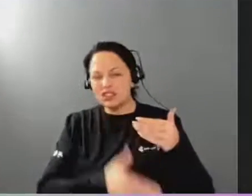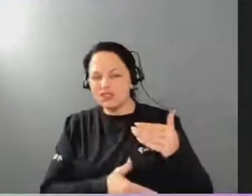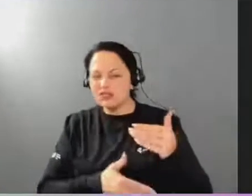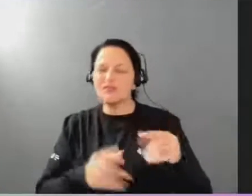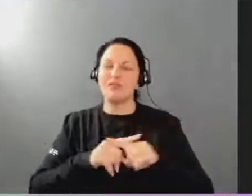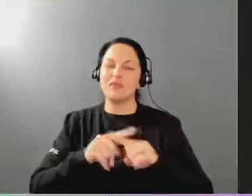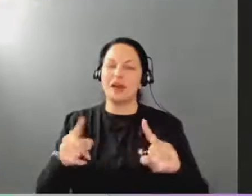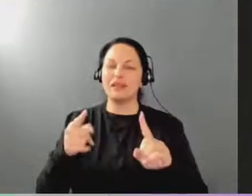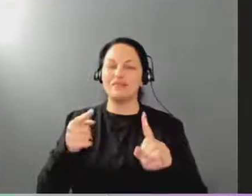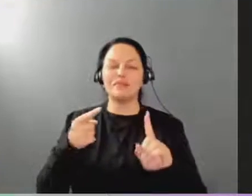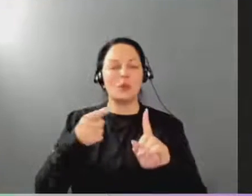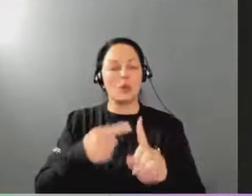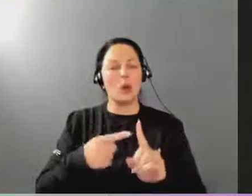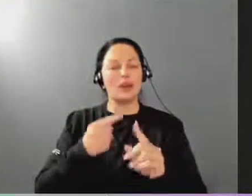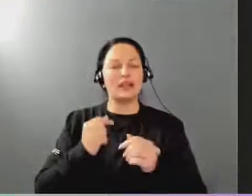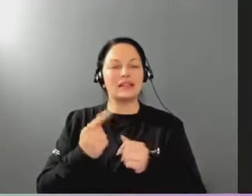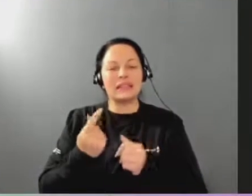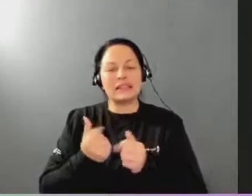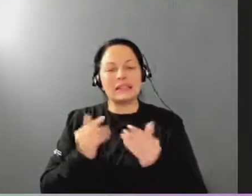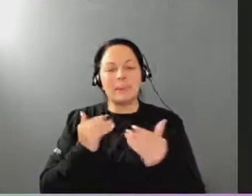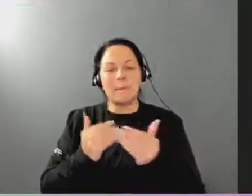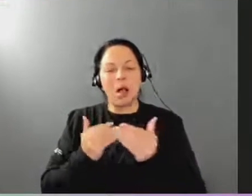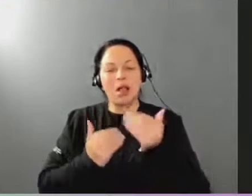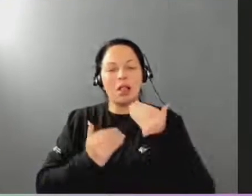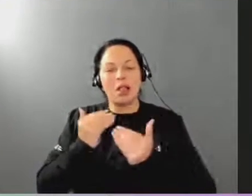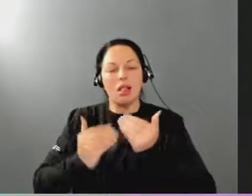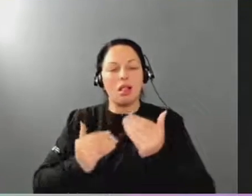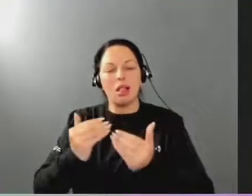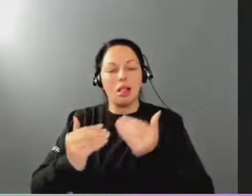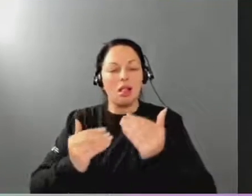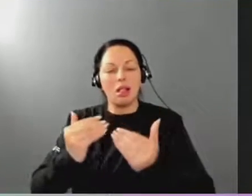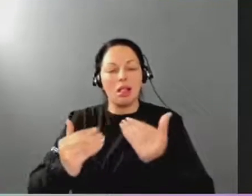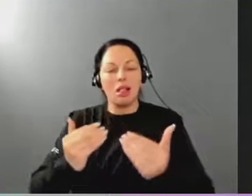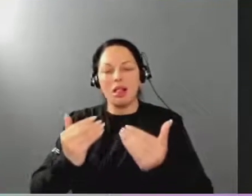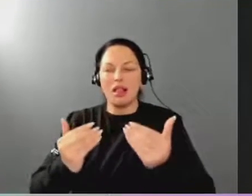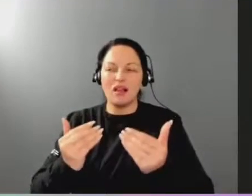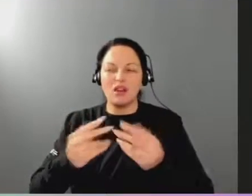kind of thing per it's not getting there that's matter as much as doing a bunch of small